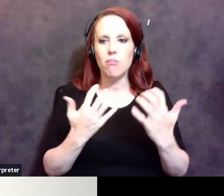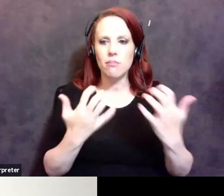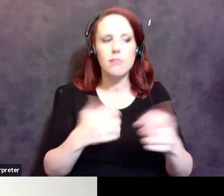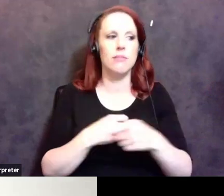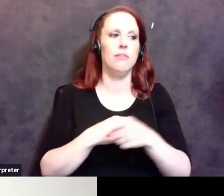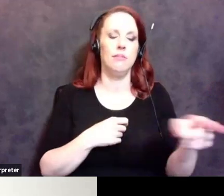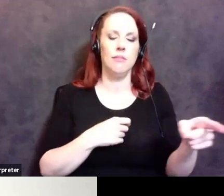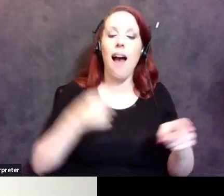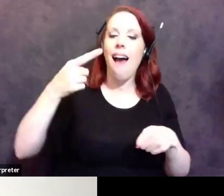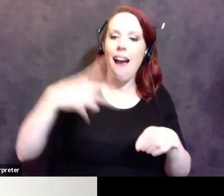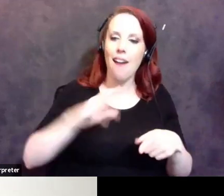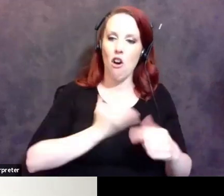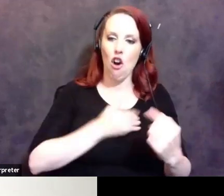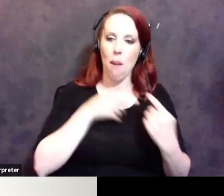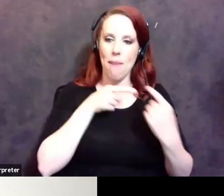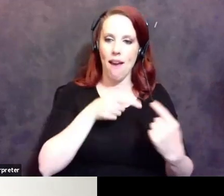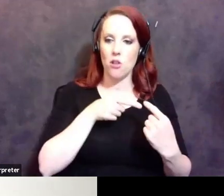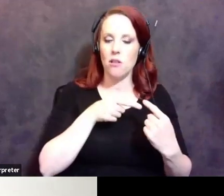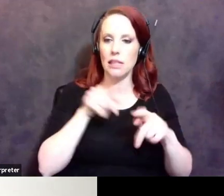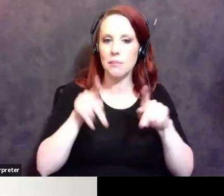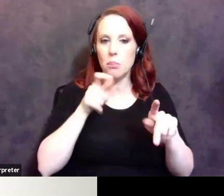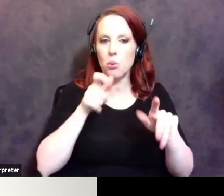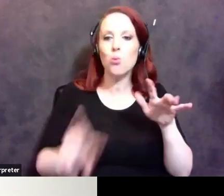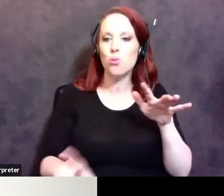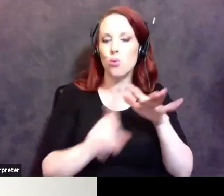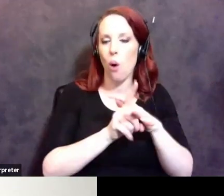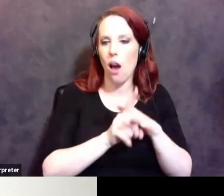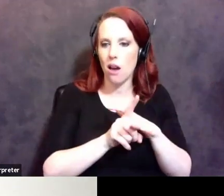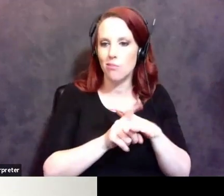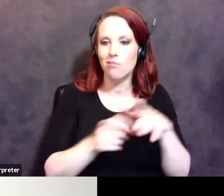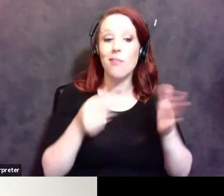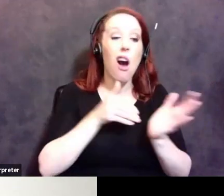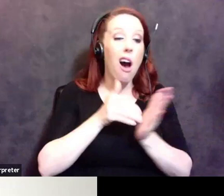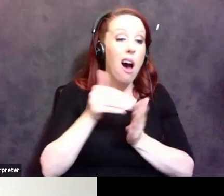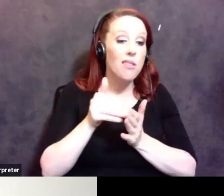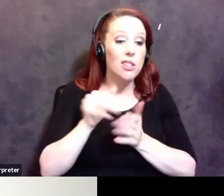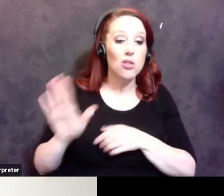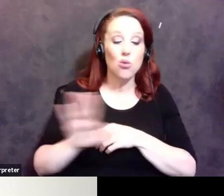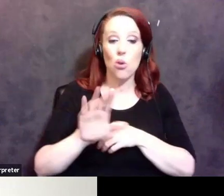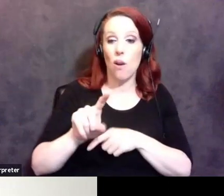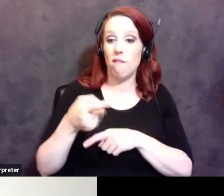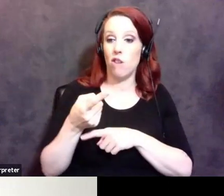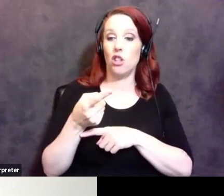We know that oftentimes your first introduction to this conversation may be uncomfortable.